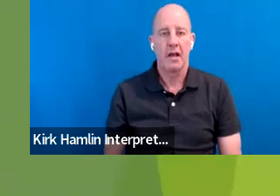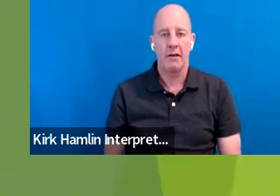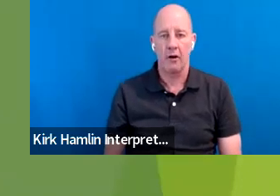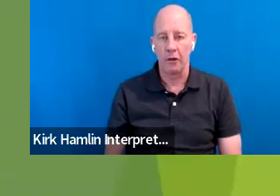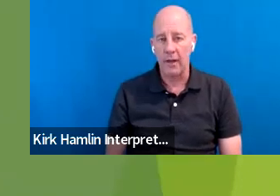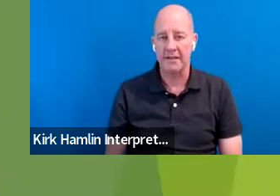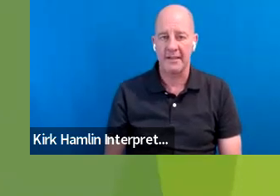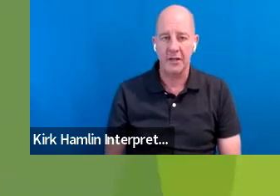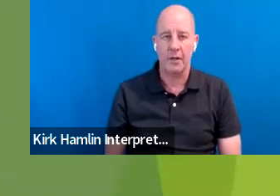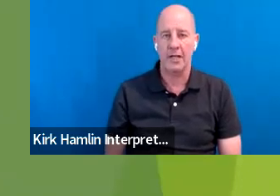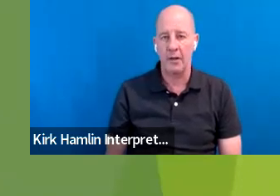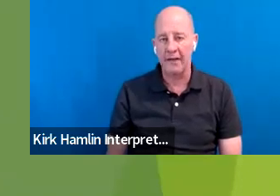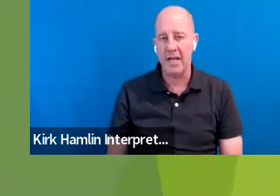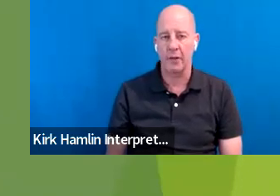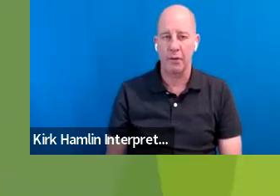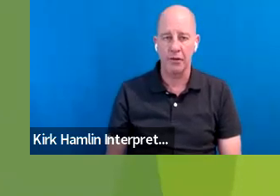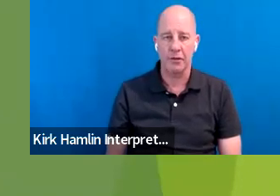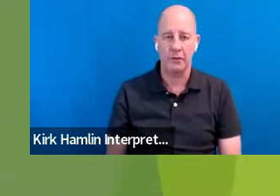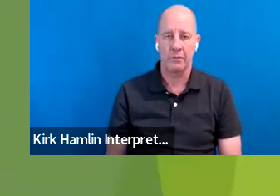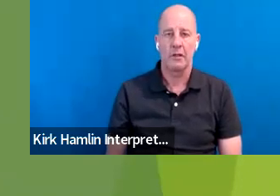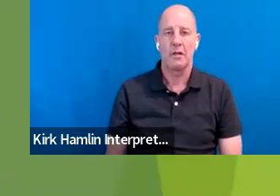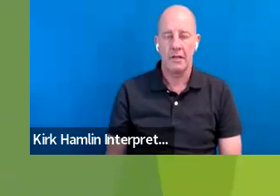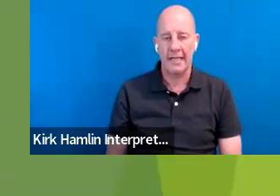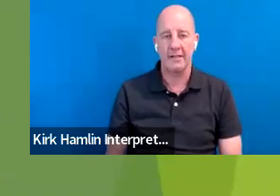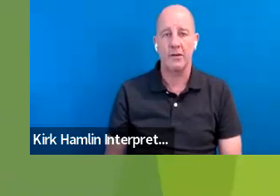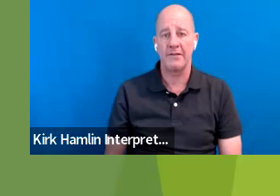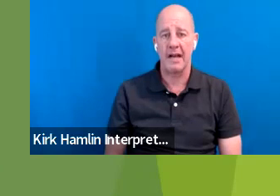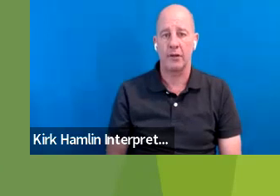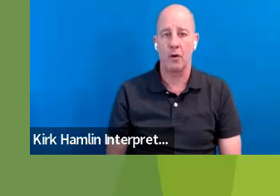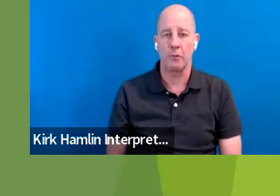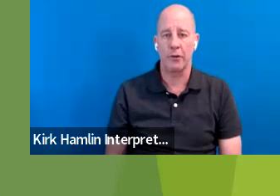earthquakes, etc., and you have to have your personal needs, you have to have your own